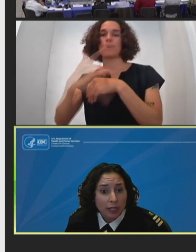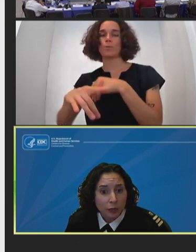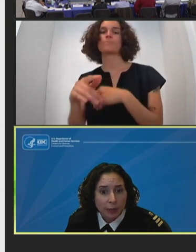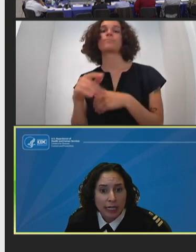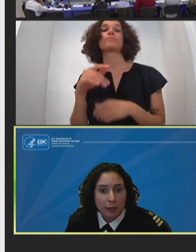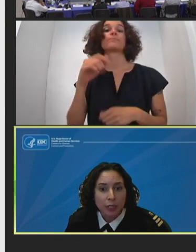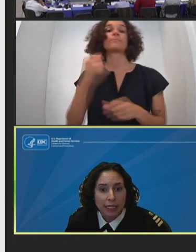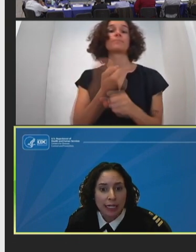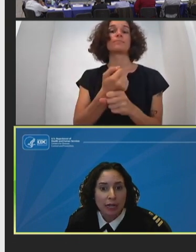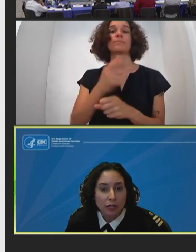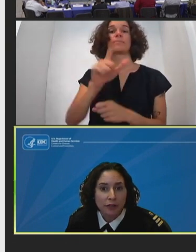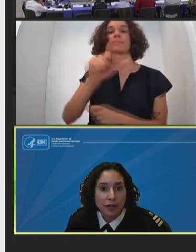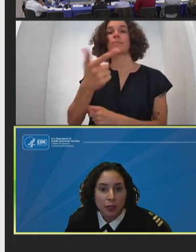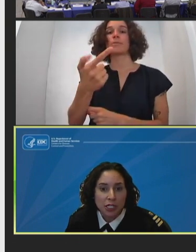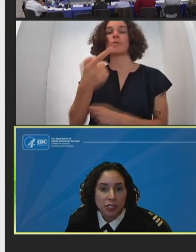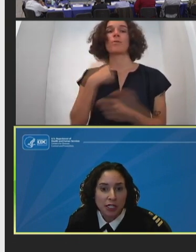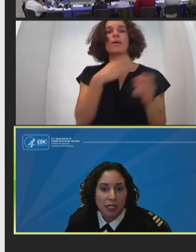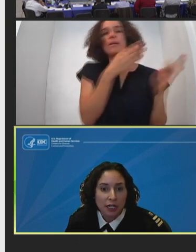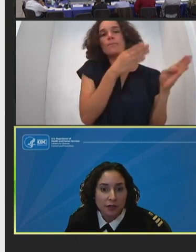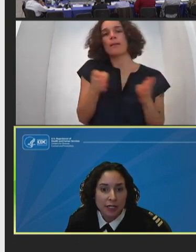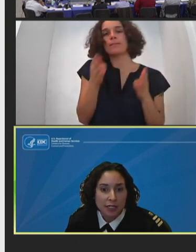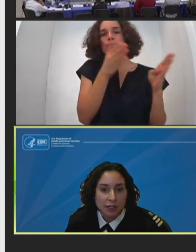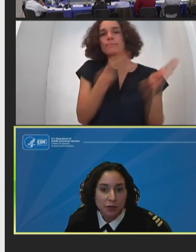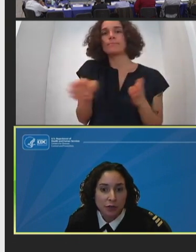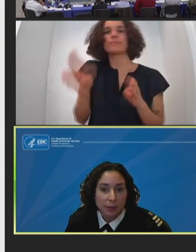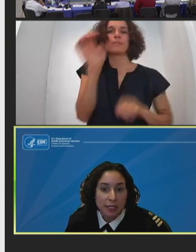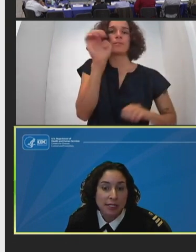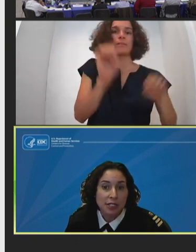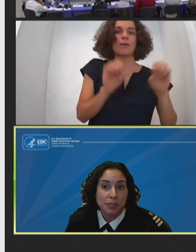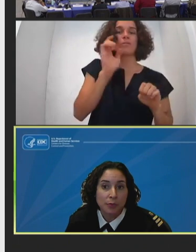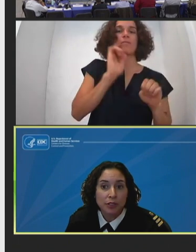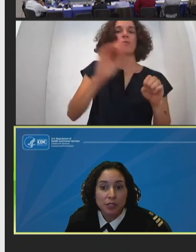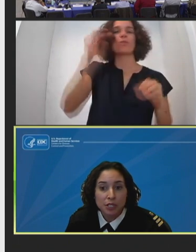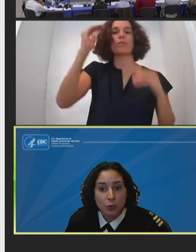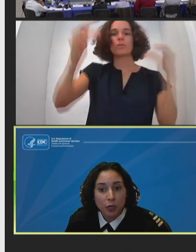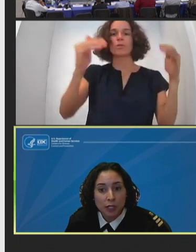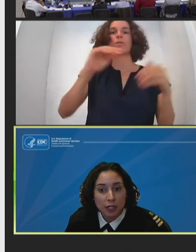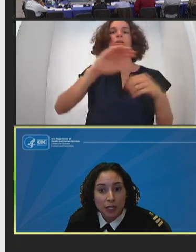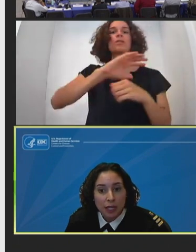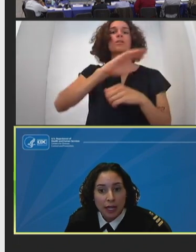we began planning out an evaluation of this adult immunization partnership work.